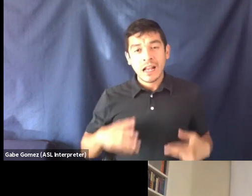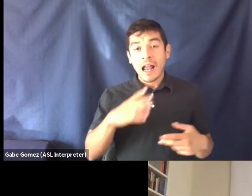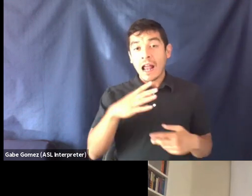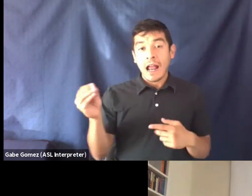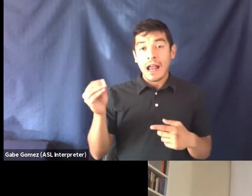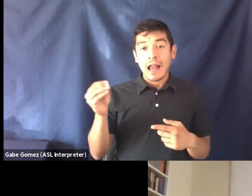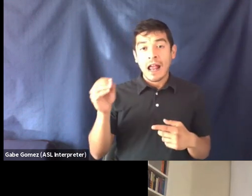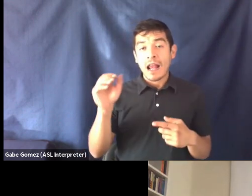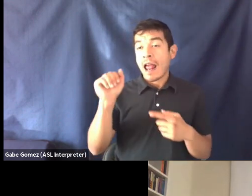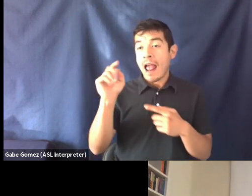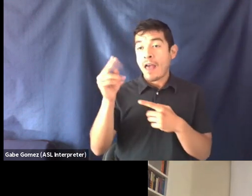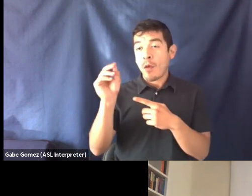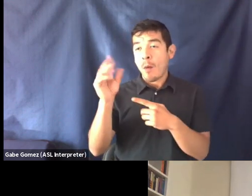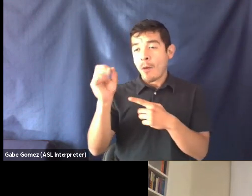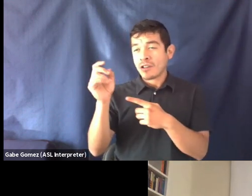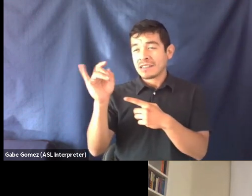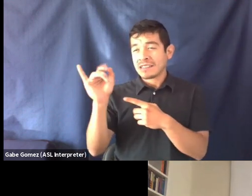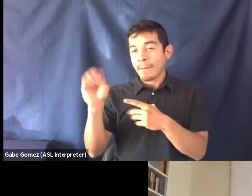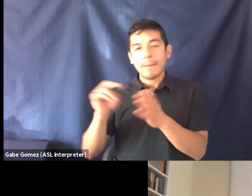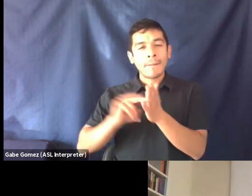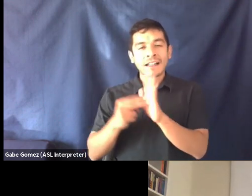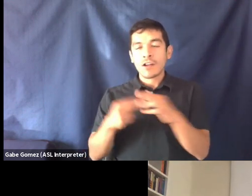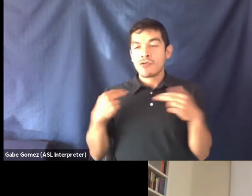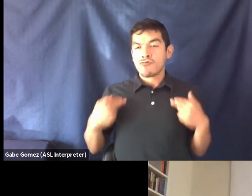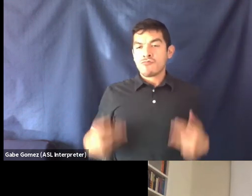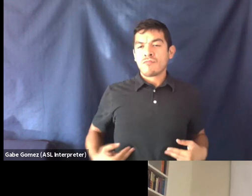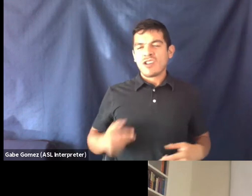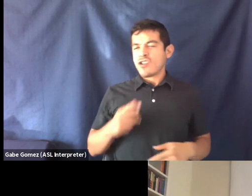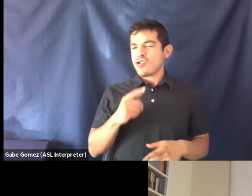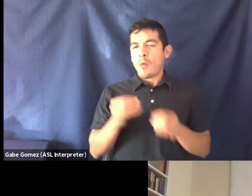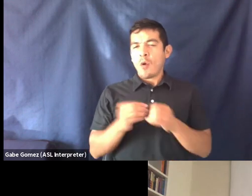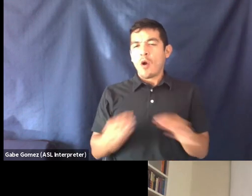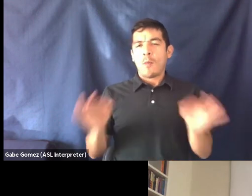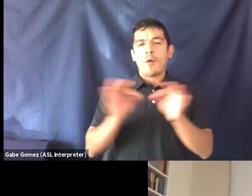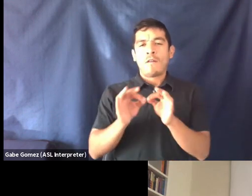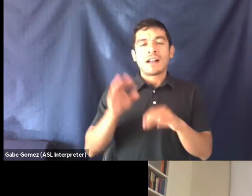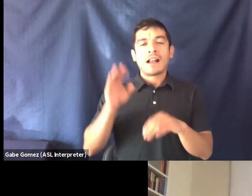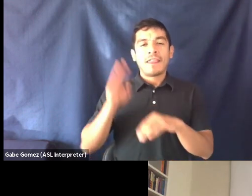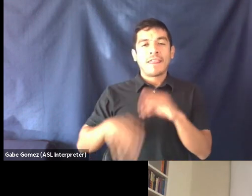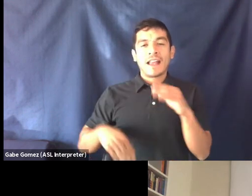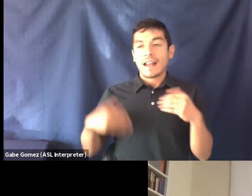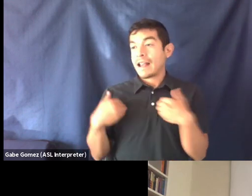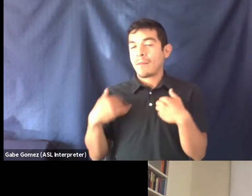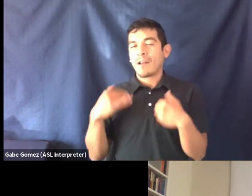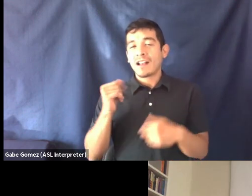you know putting human, giving more weight to human perspectives is a really toxic